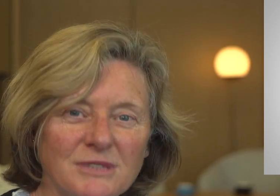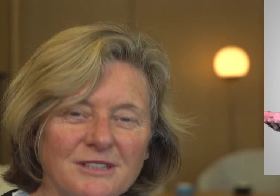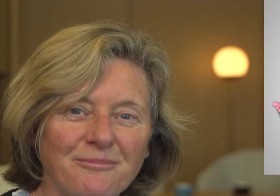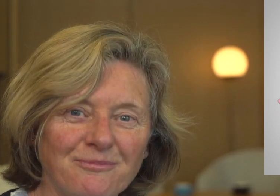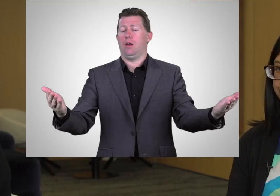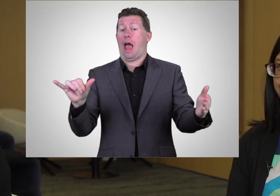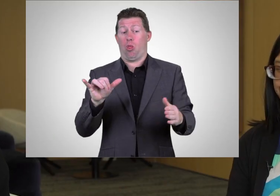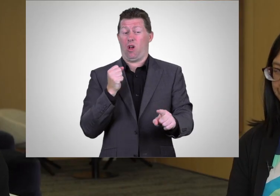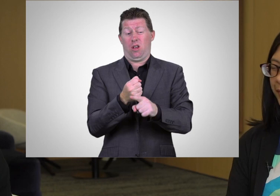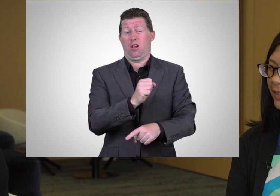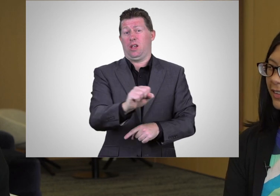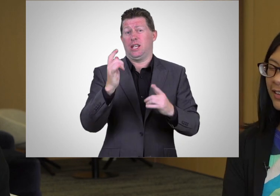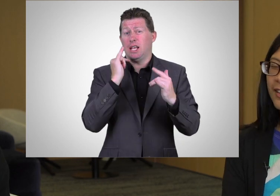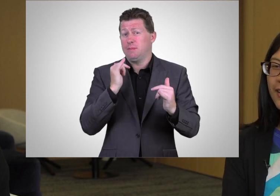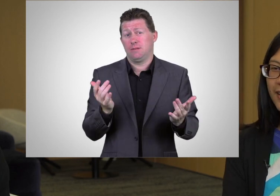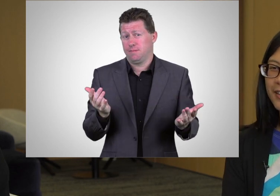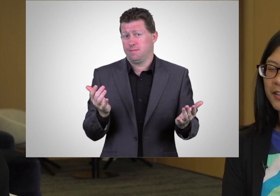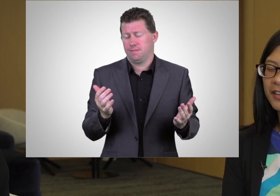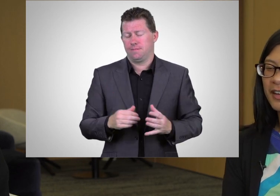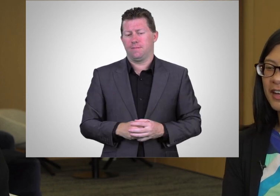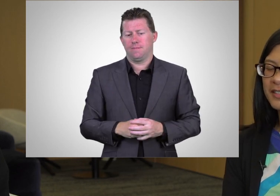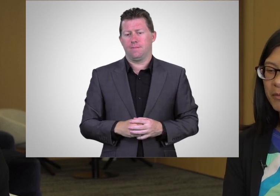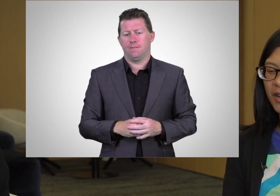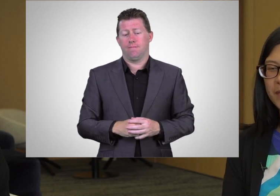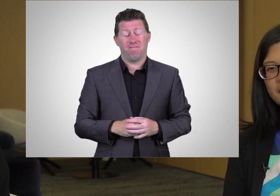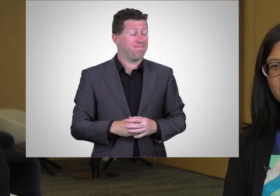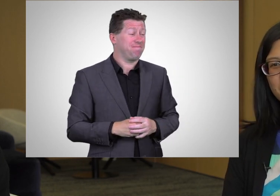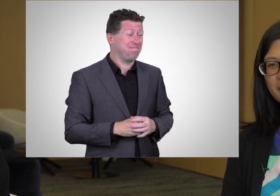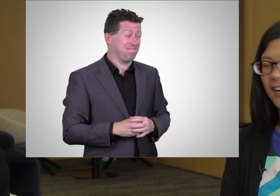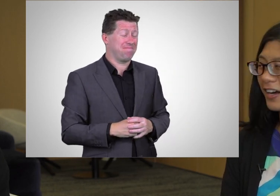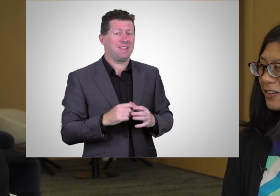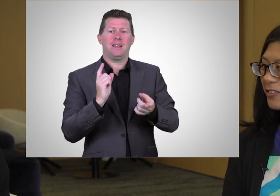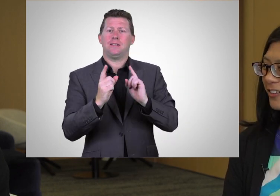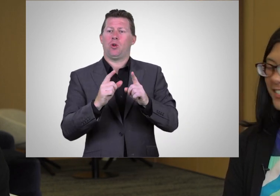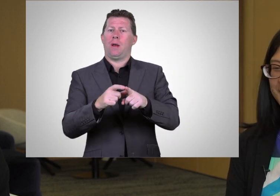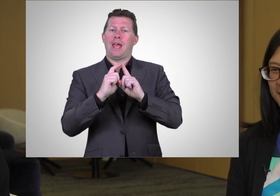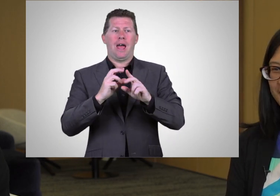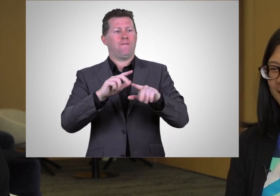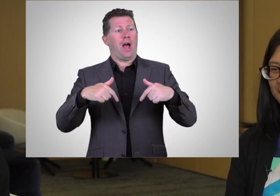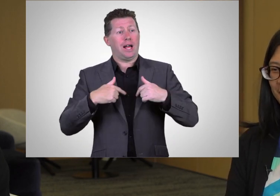And I think sometimes it's actually really hard for us as educators